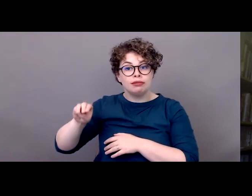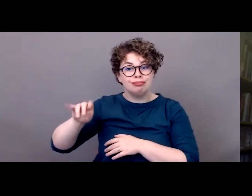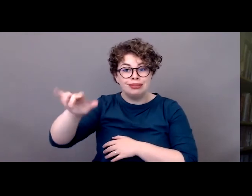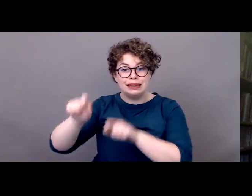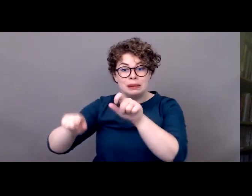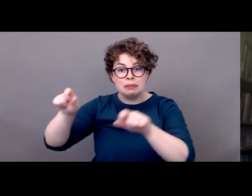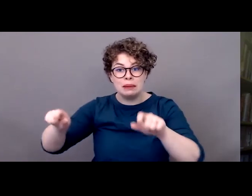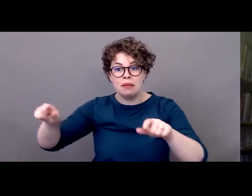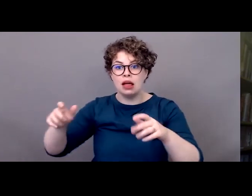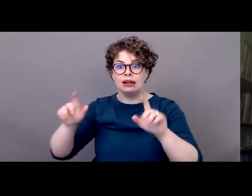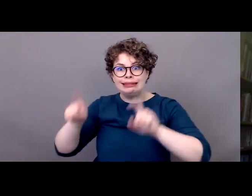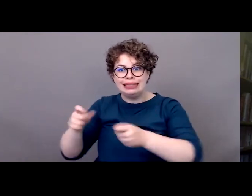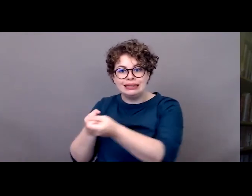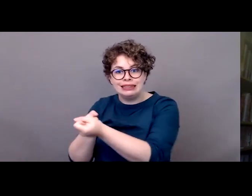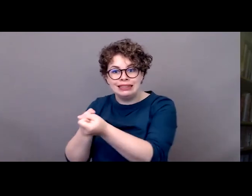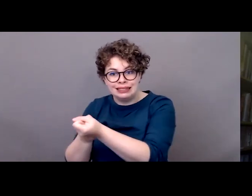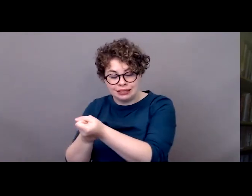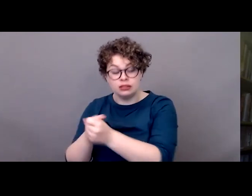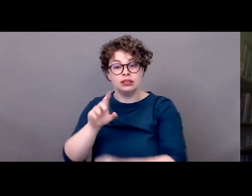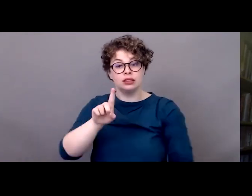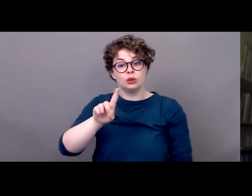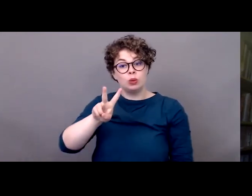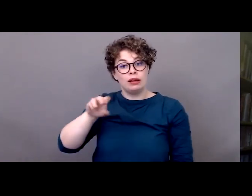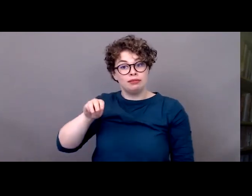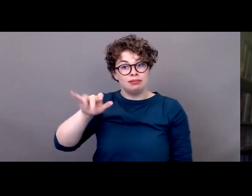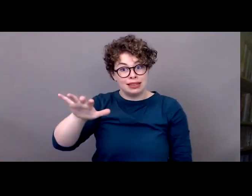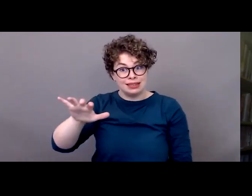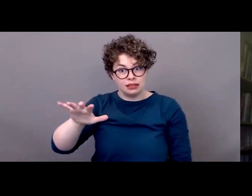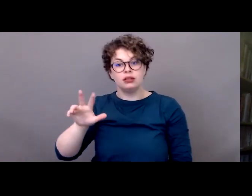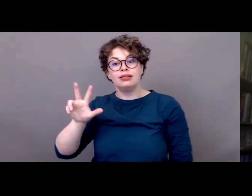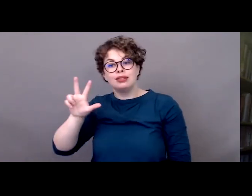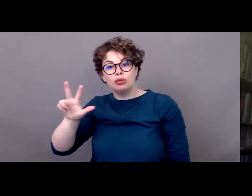Out of which three million were persons with disabilities. So, this gives a sense of the